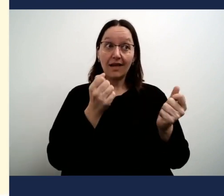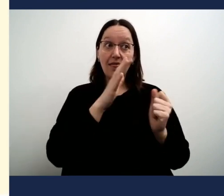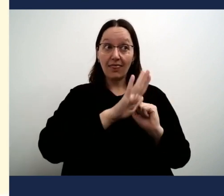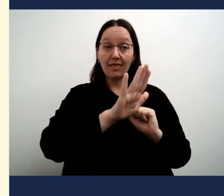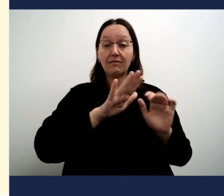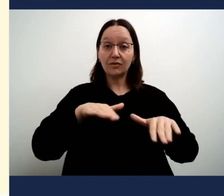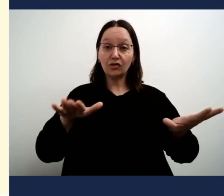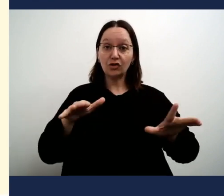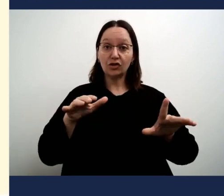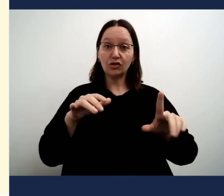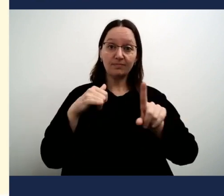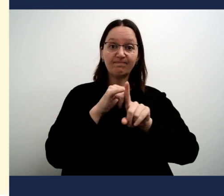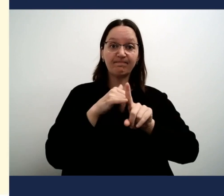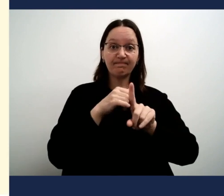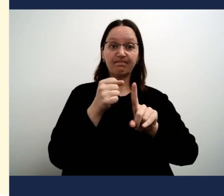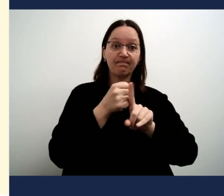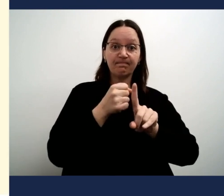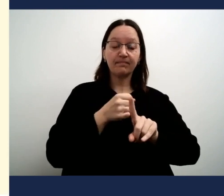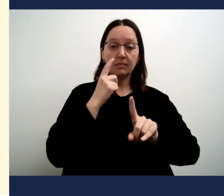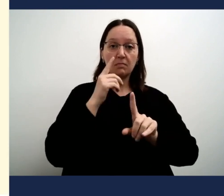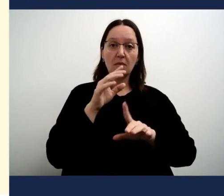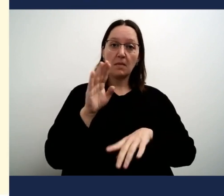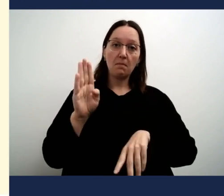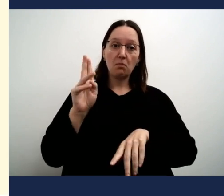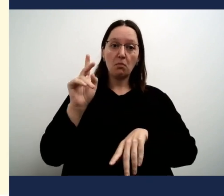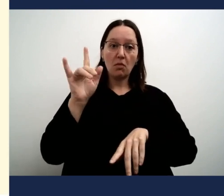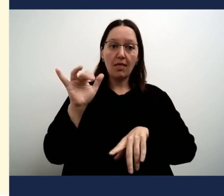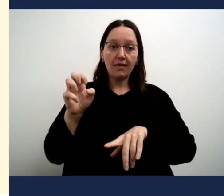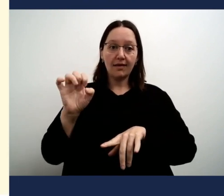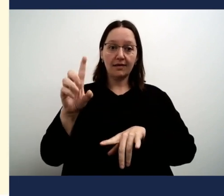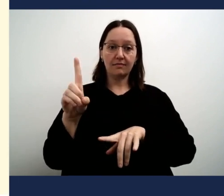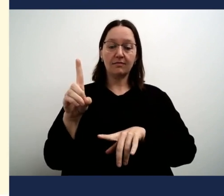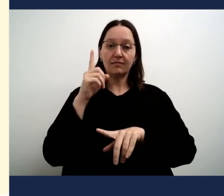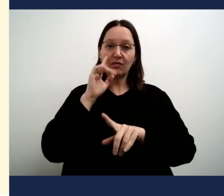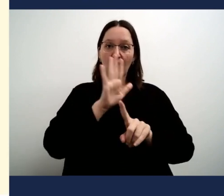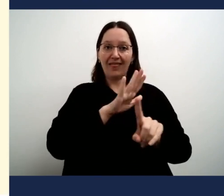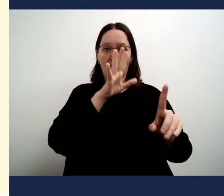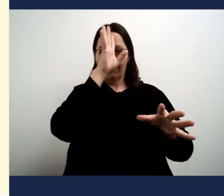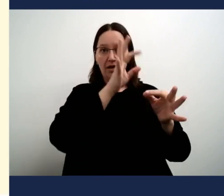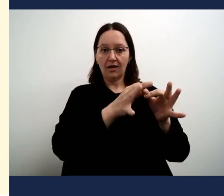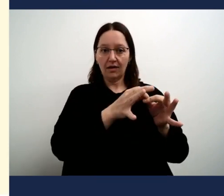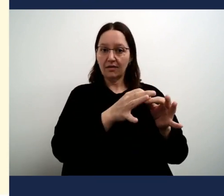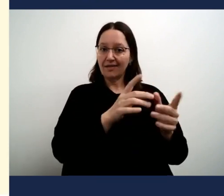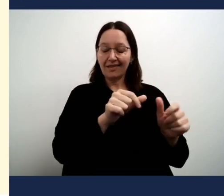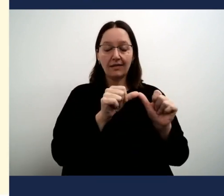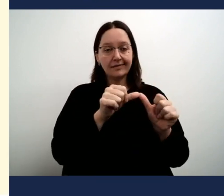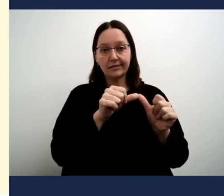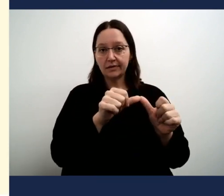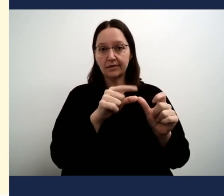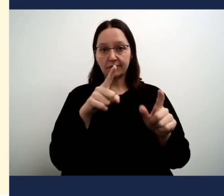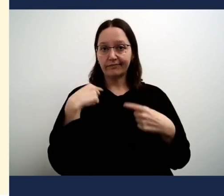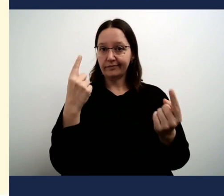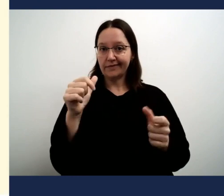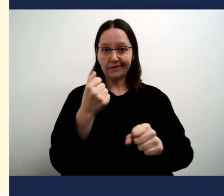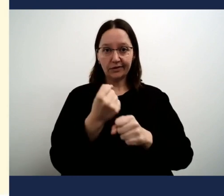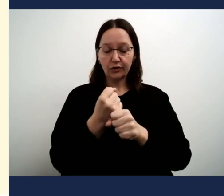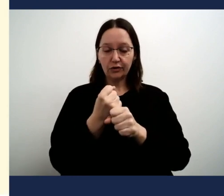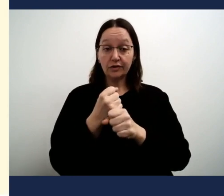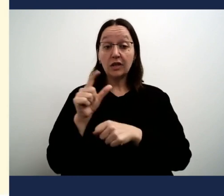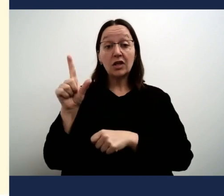when interacting with peers at work or school. And we also found that Muslims experience at an institutional setting more